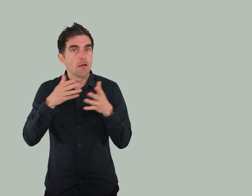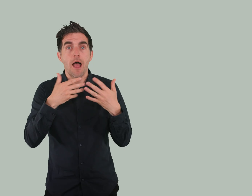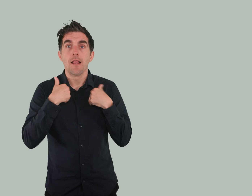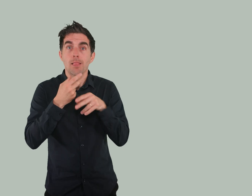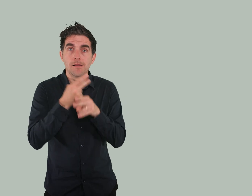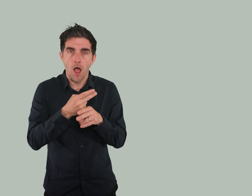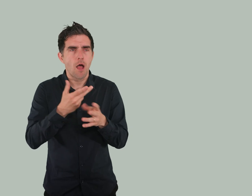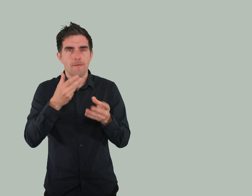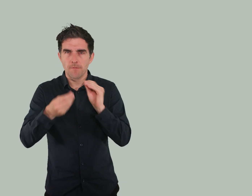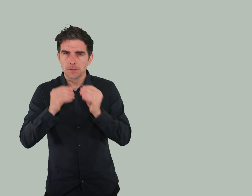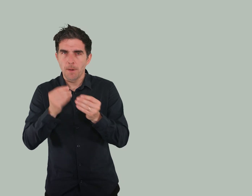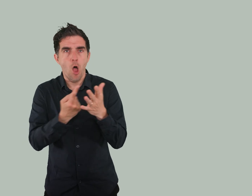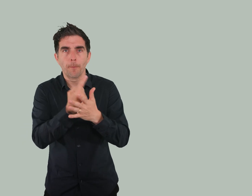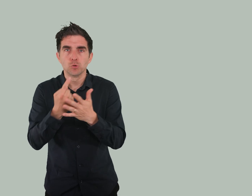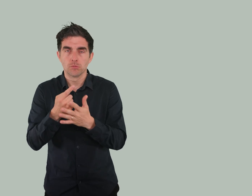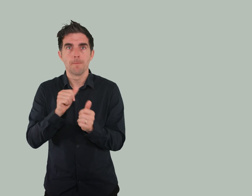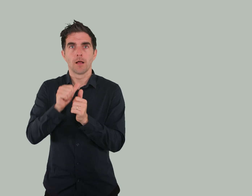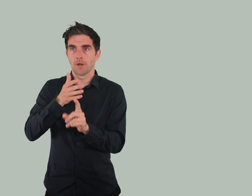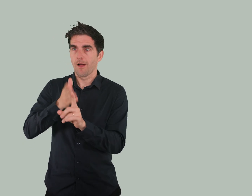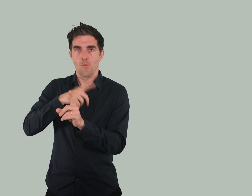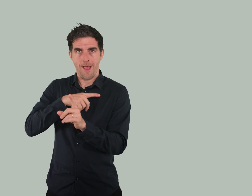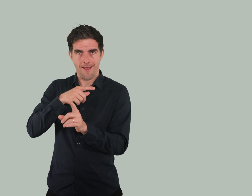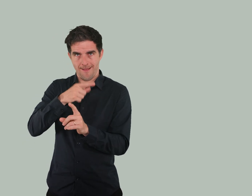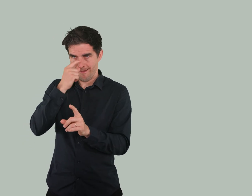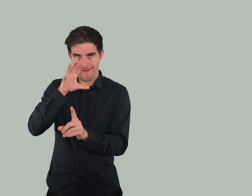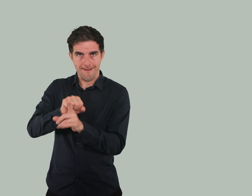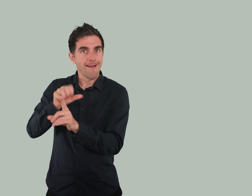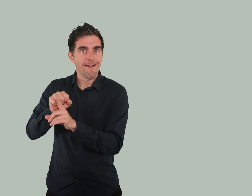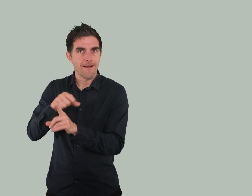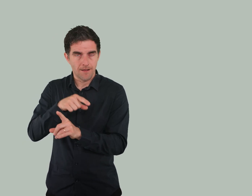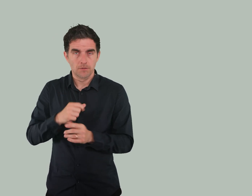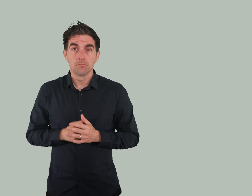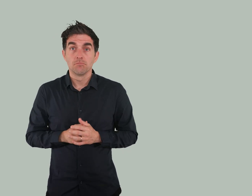healthcare, and flexible opportunities.